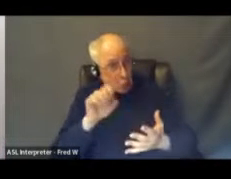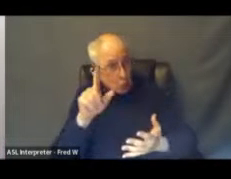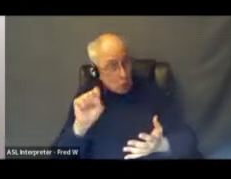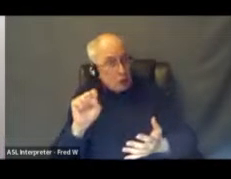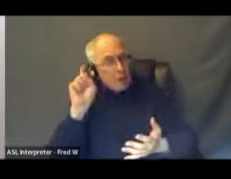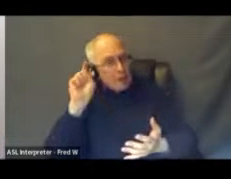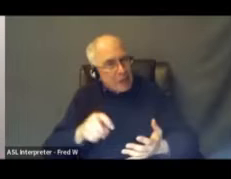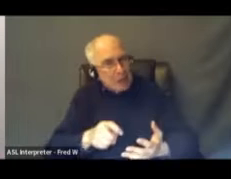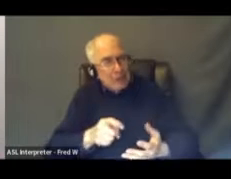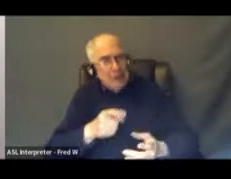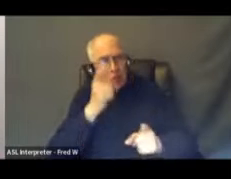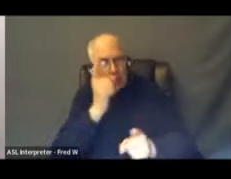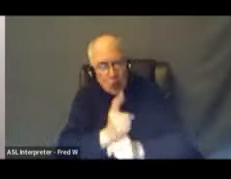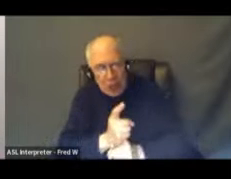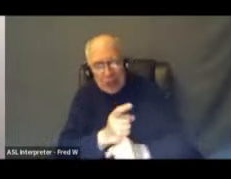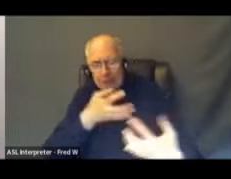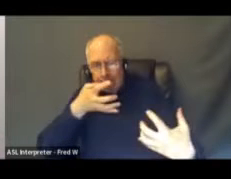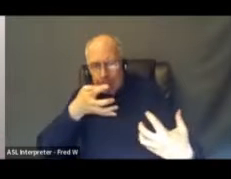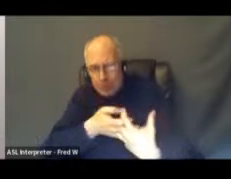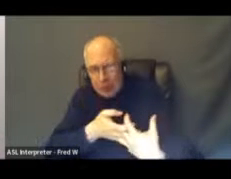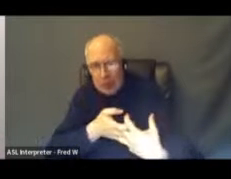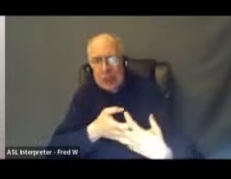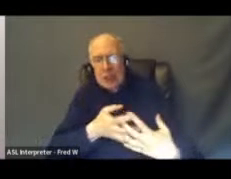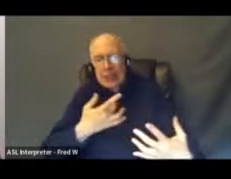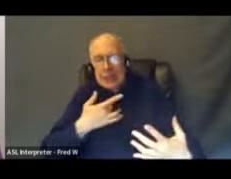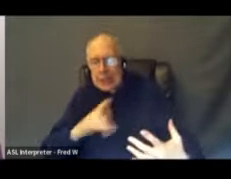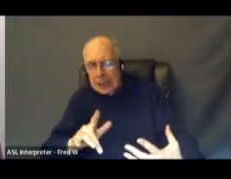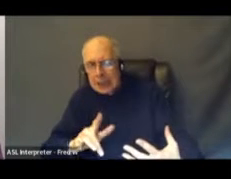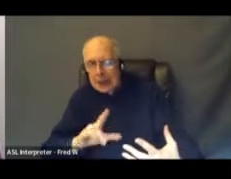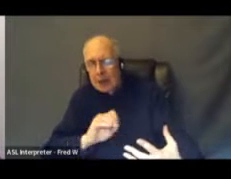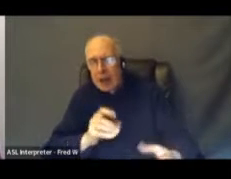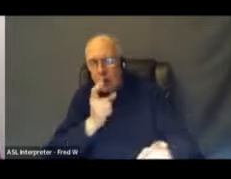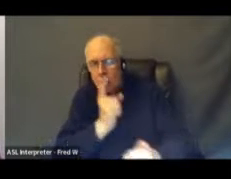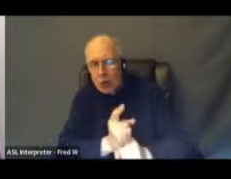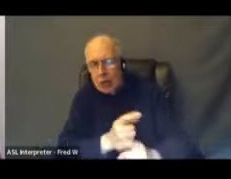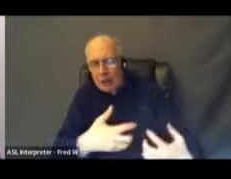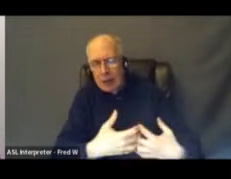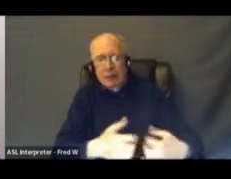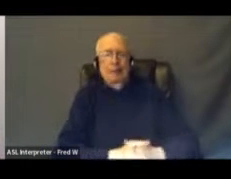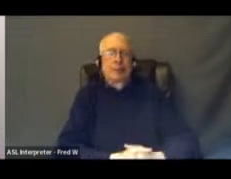the population and appropriate to the setting. The second part of the protocol is to explain